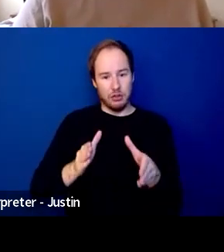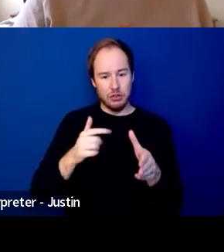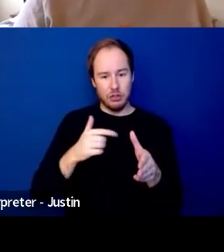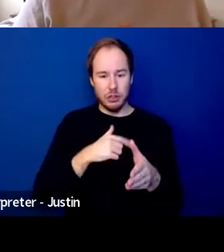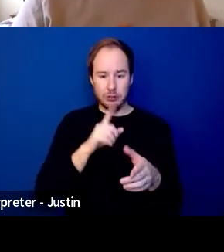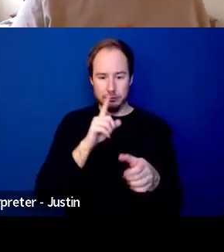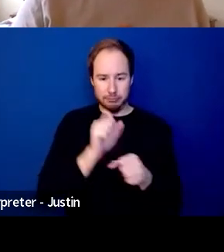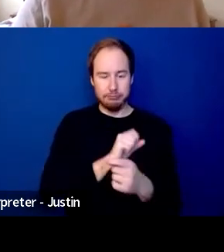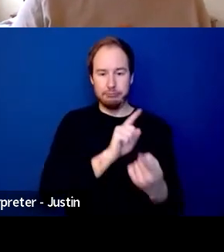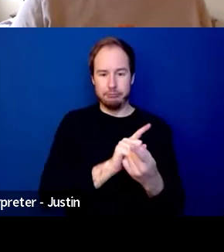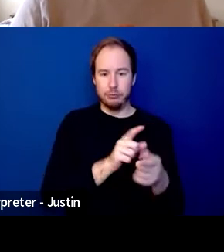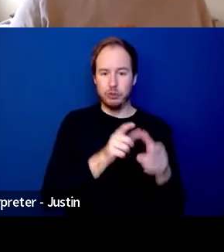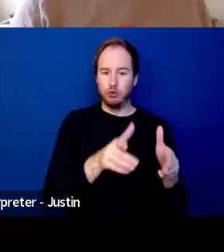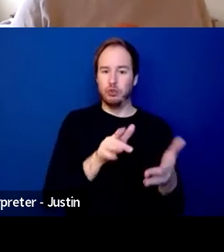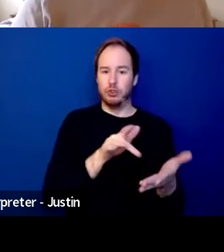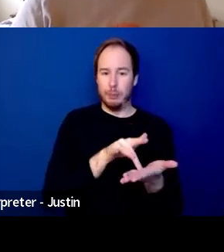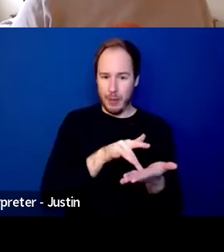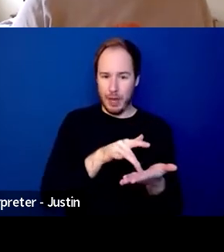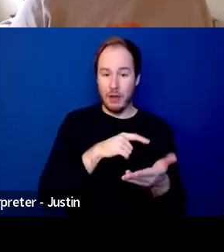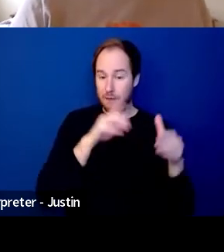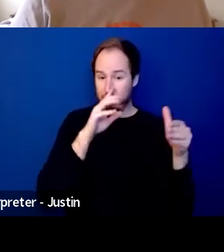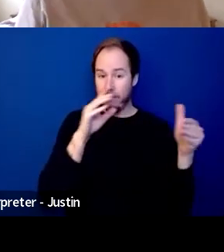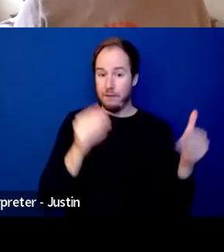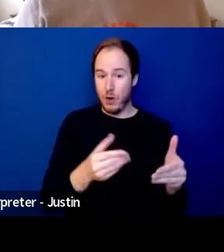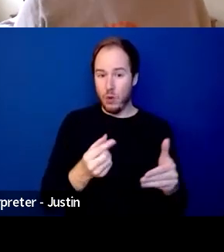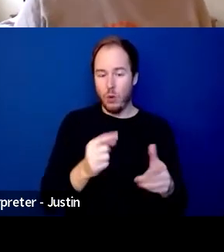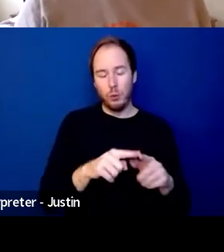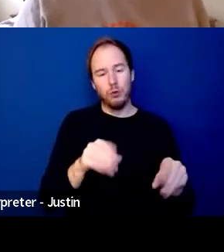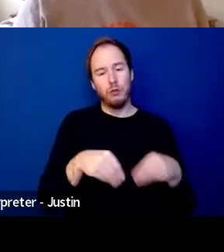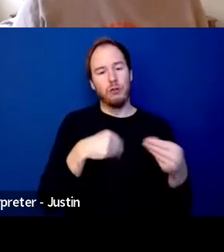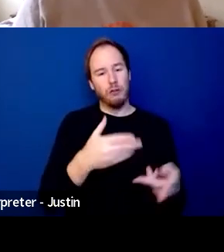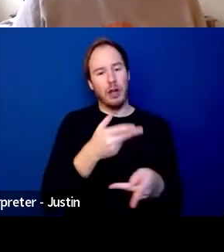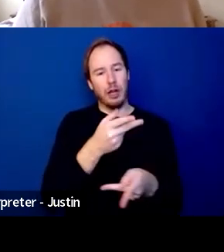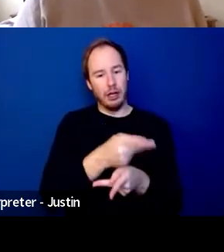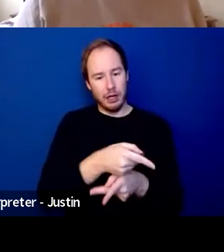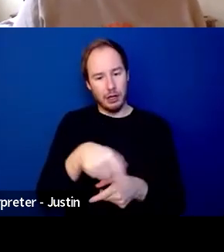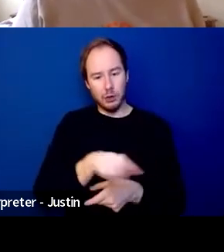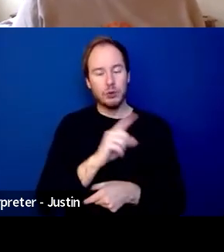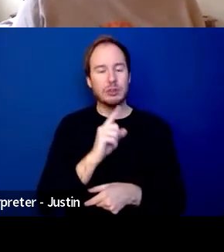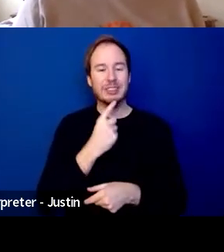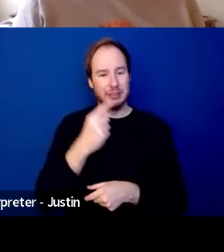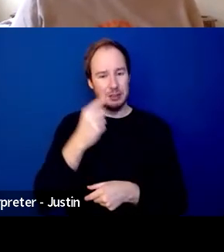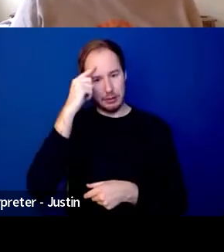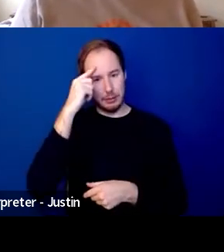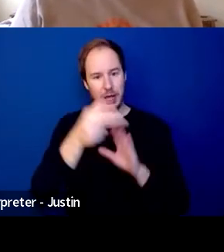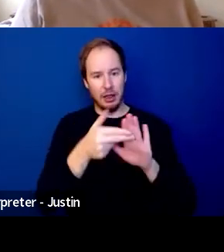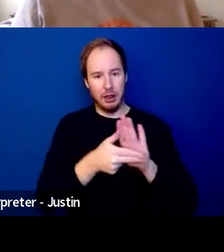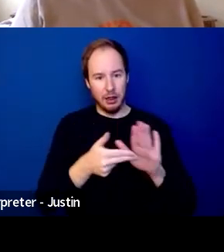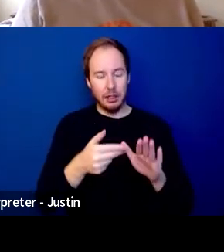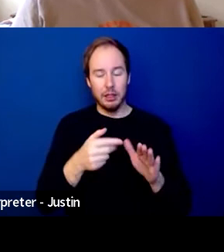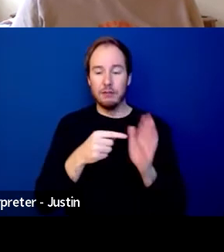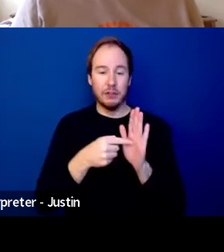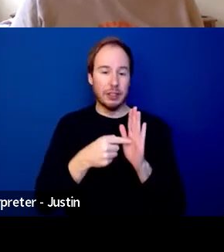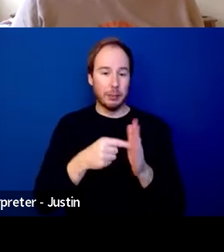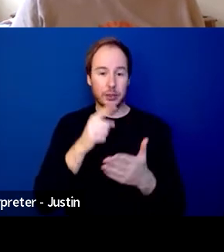a lot of it is focused on providing care to severely mentally ill individuals like people with schizophrenia,